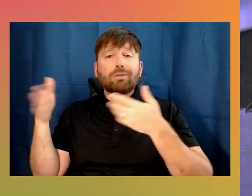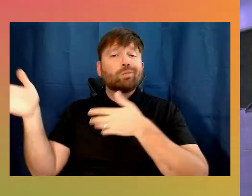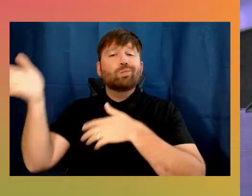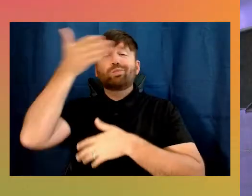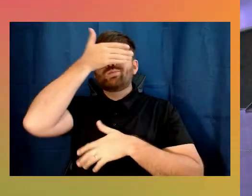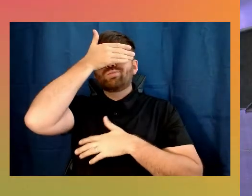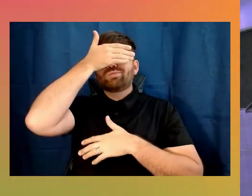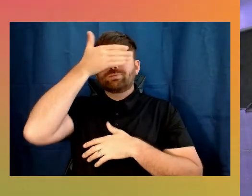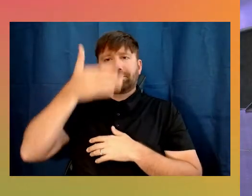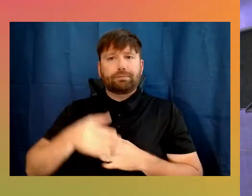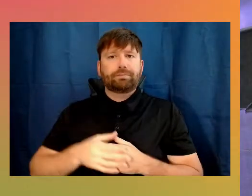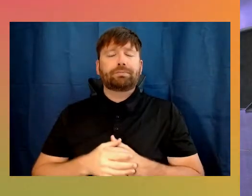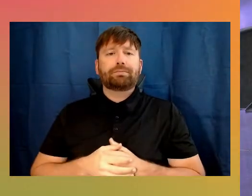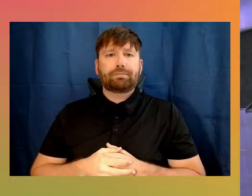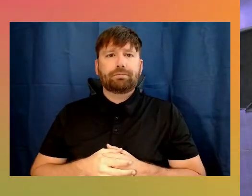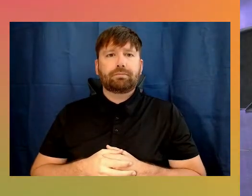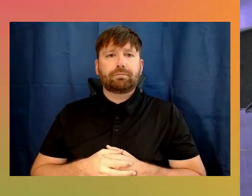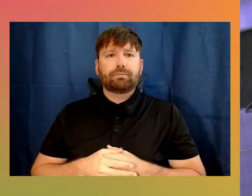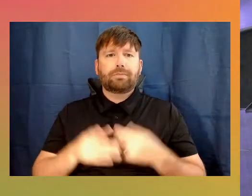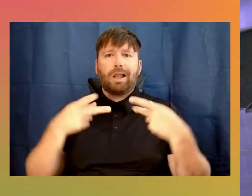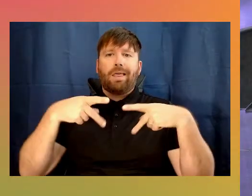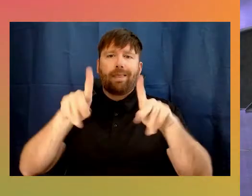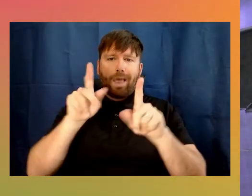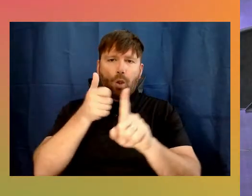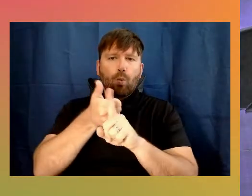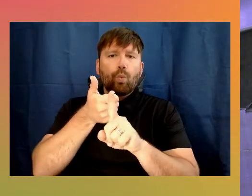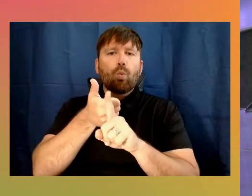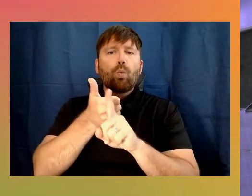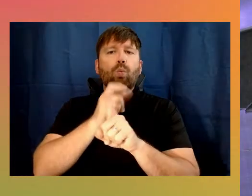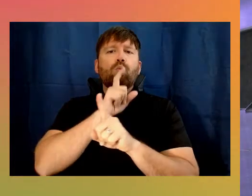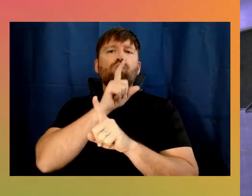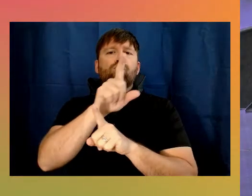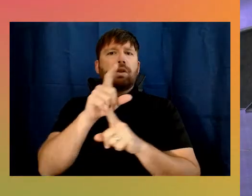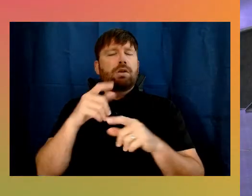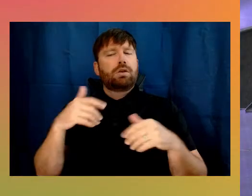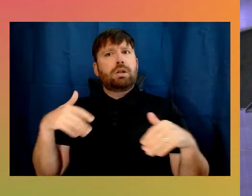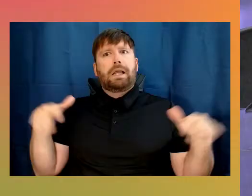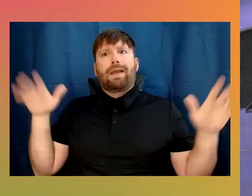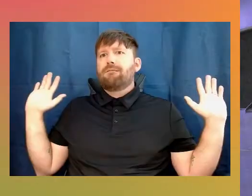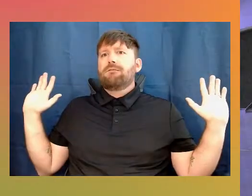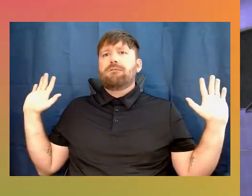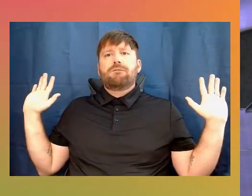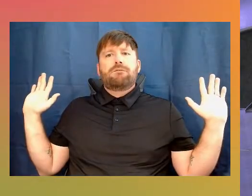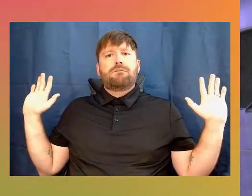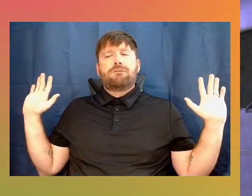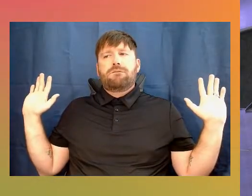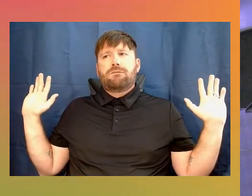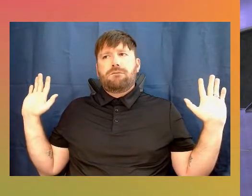COMFORTABLE, OR MAYBE DRAPE SOMETHING OVER THE EYES. ALLOW YOURSELF TO COMPLETELY